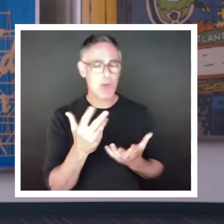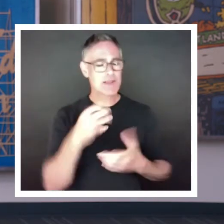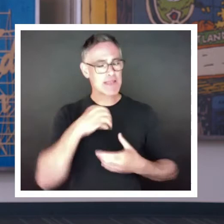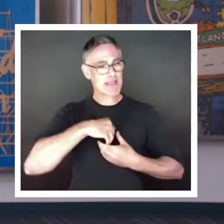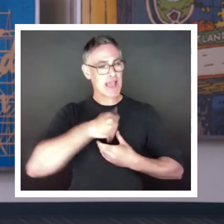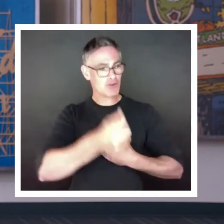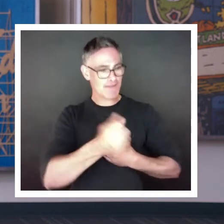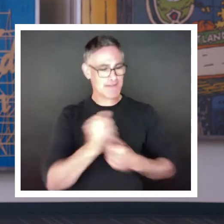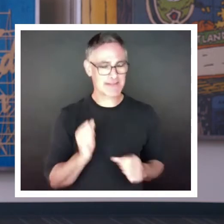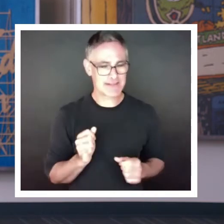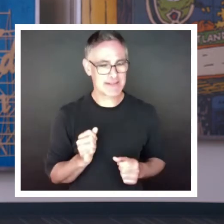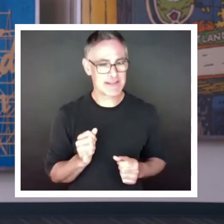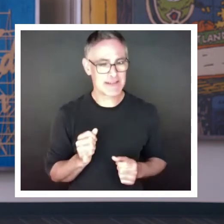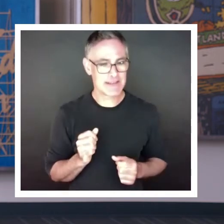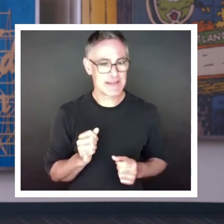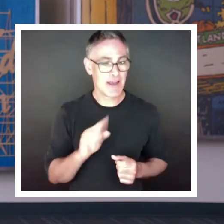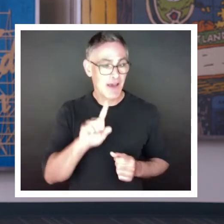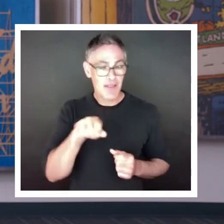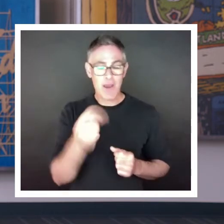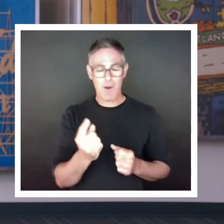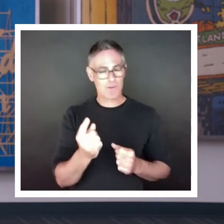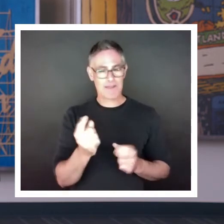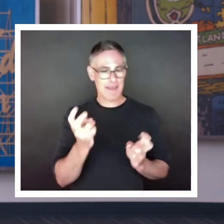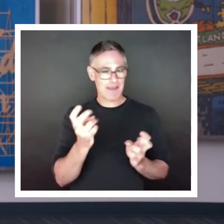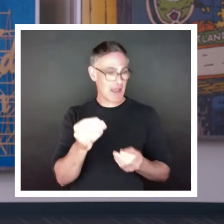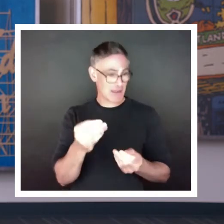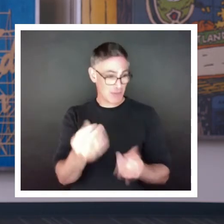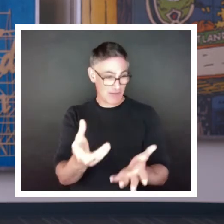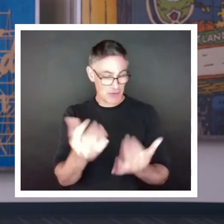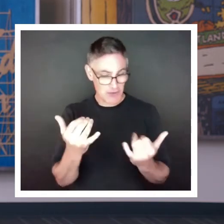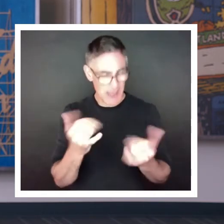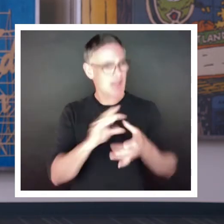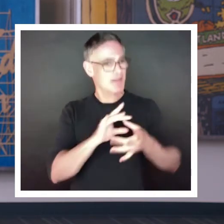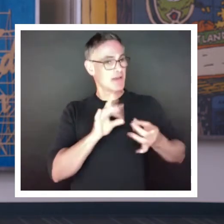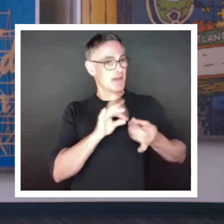The only thing I can provide you with today is an address, not an answer.